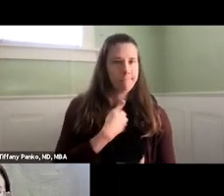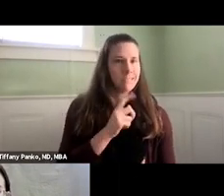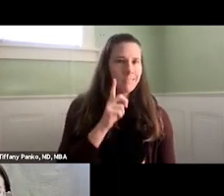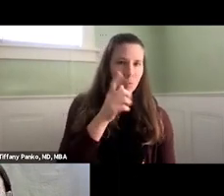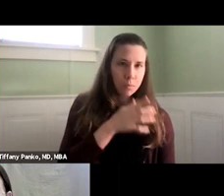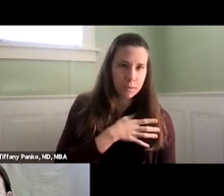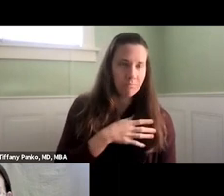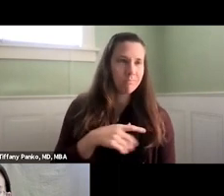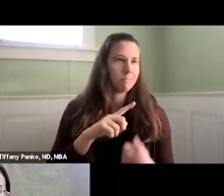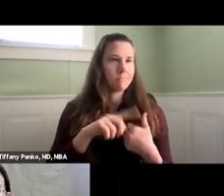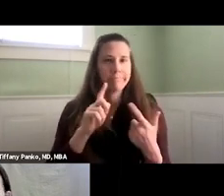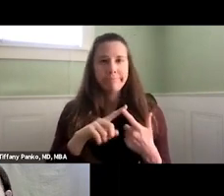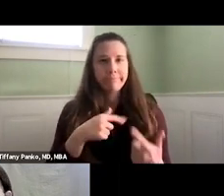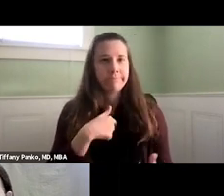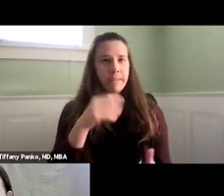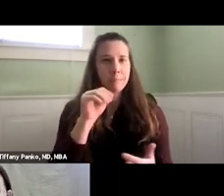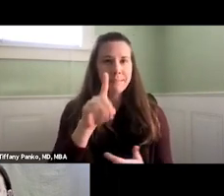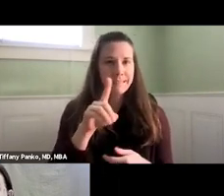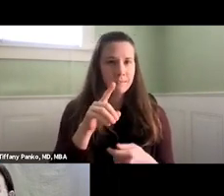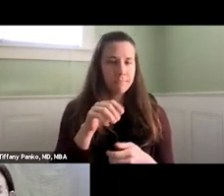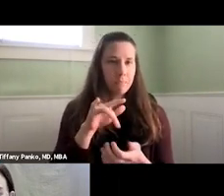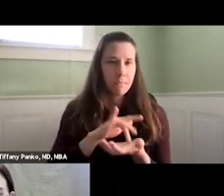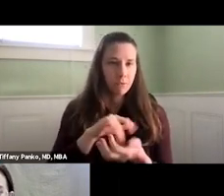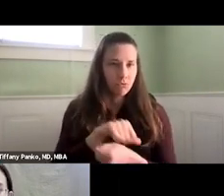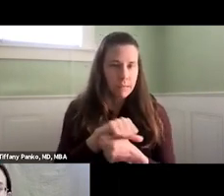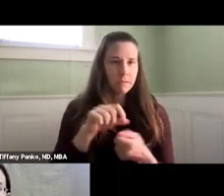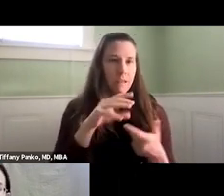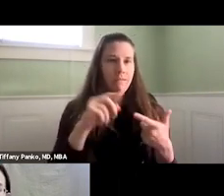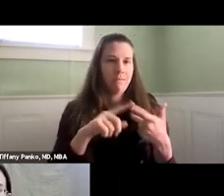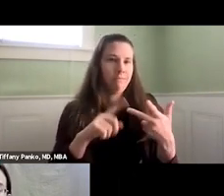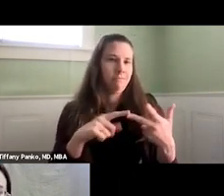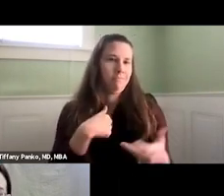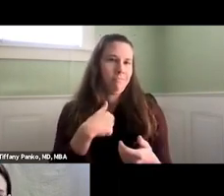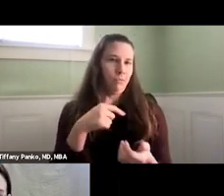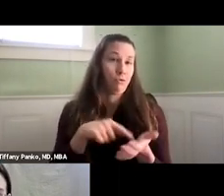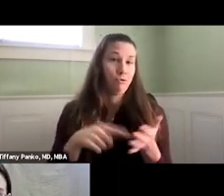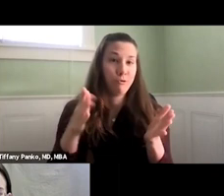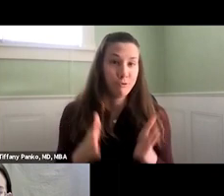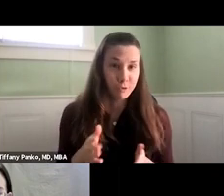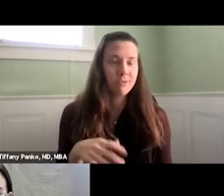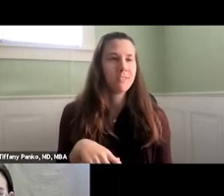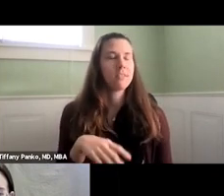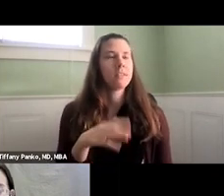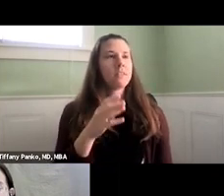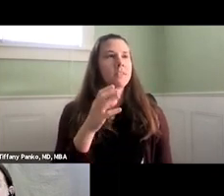that apply to their work and I'm the same way. I'm a Deaf woman, I have an MD, and I